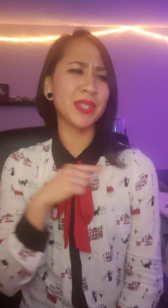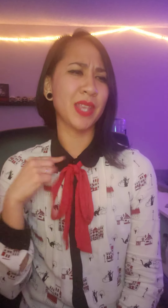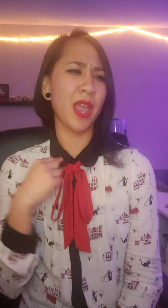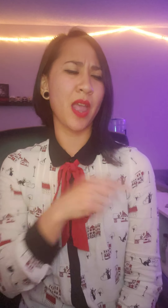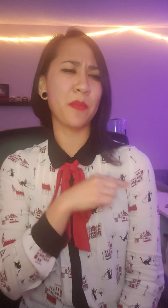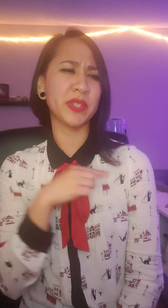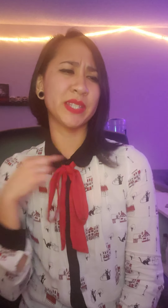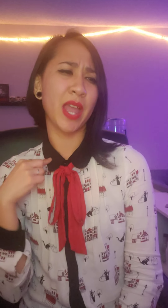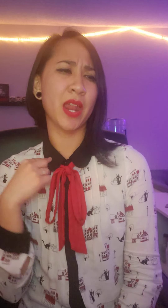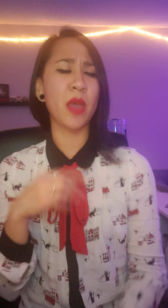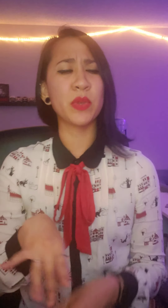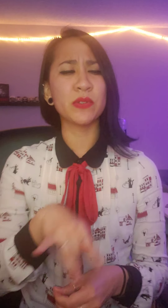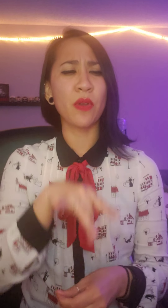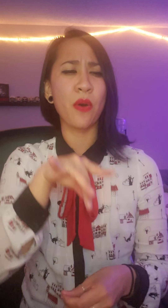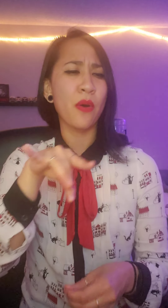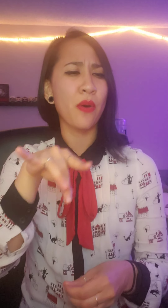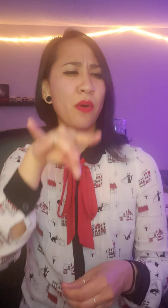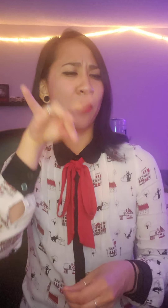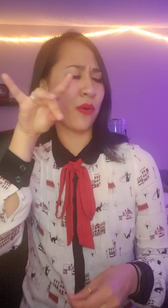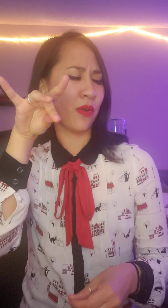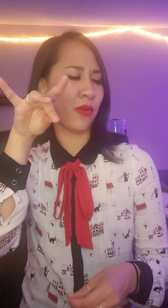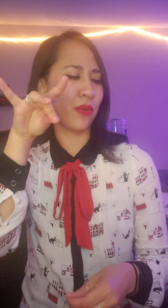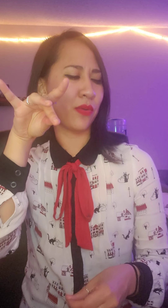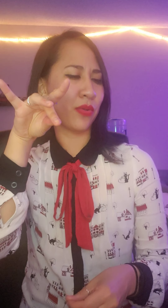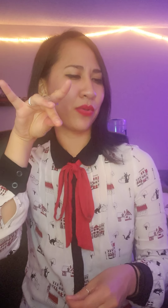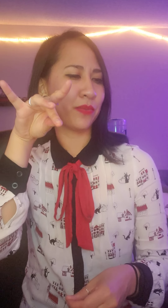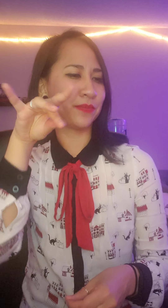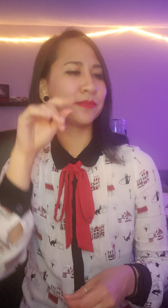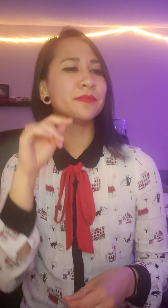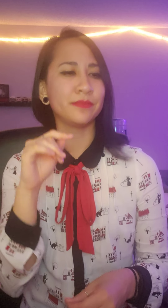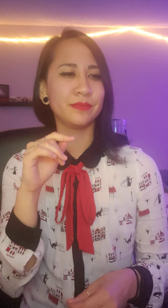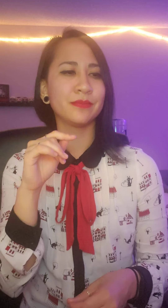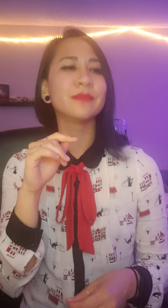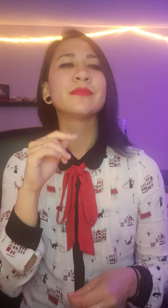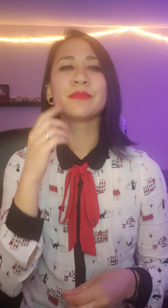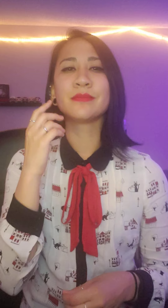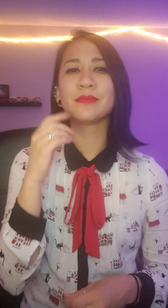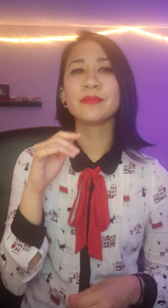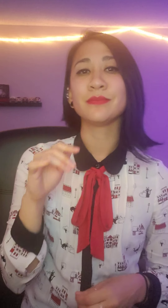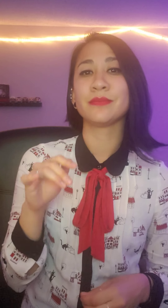I'm a saint, I'm a saint, I'm a soul (Saintlike)